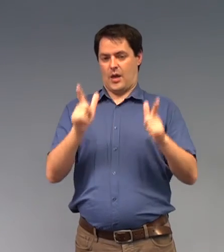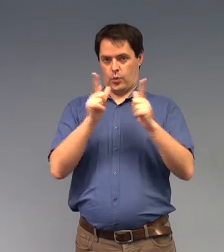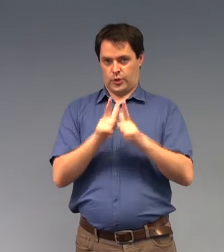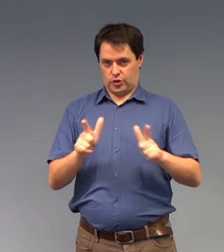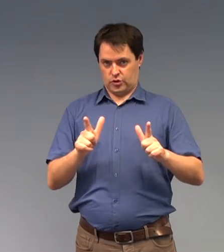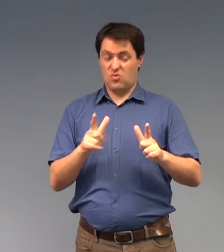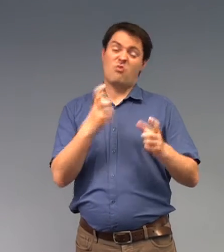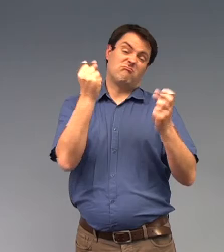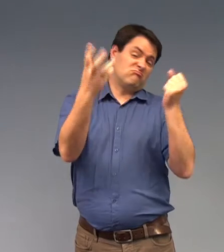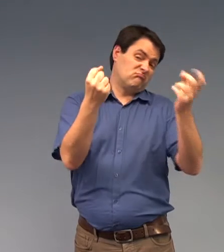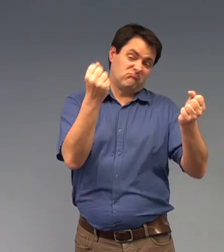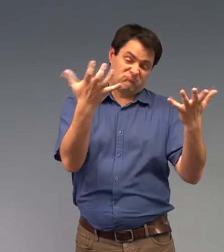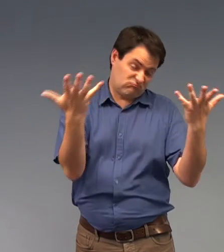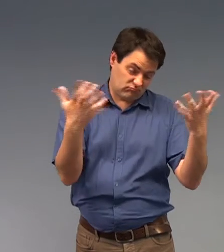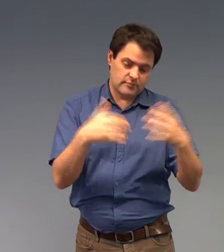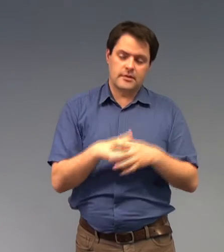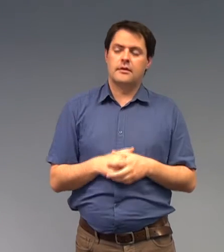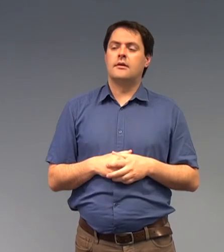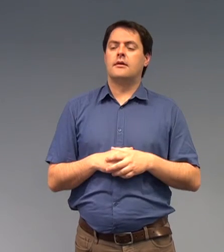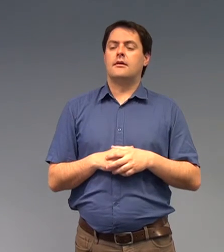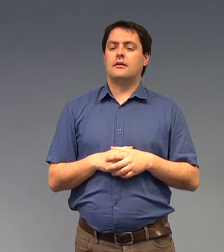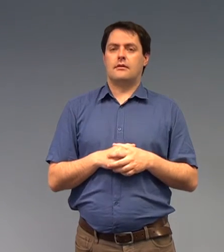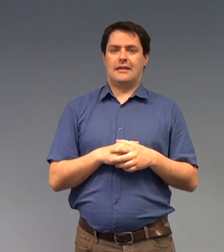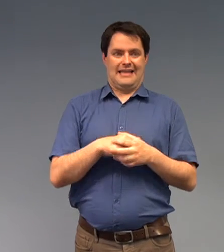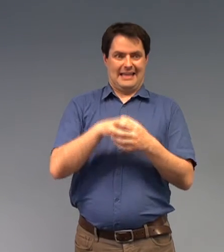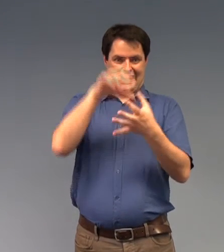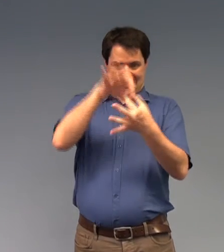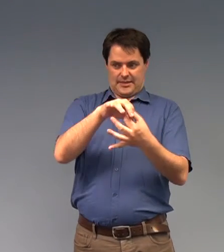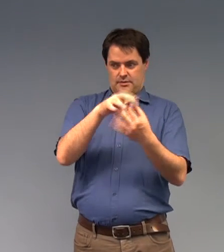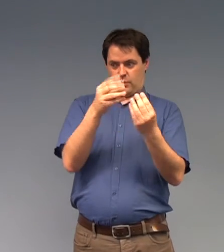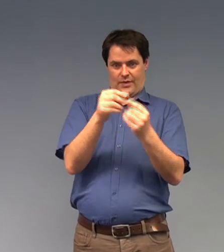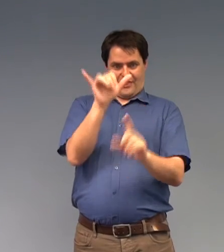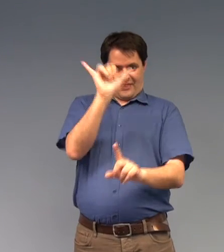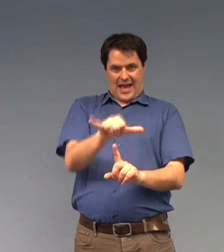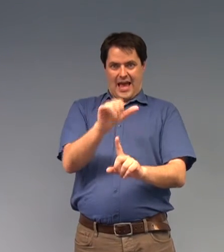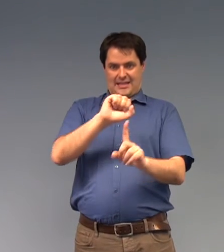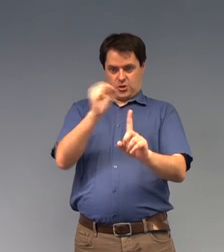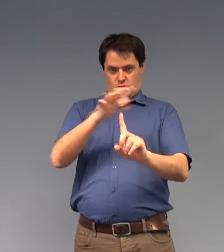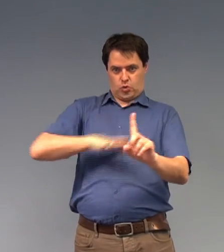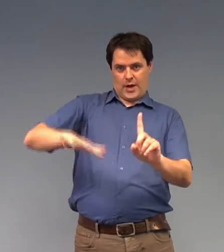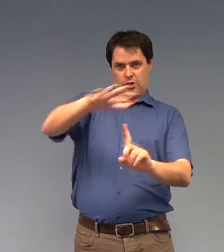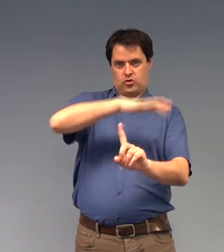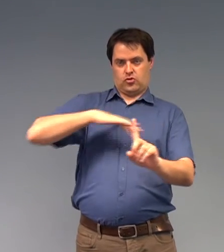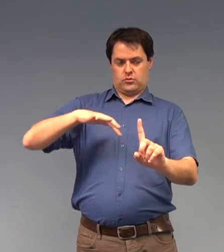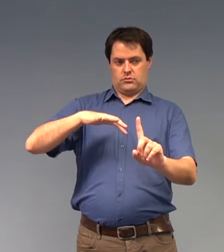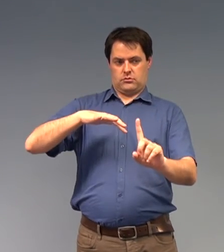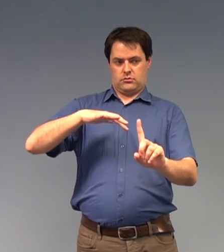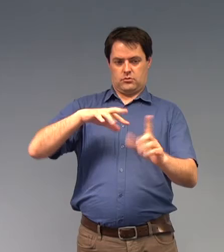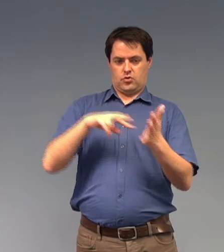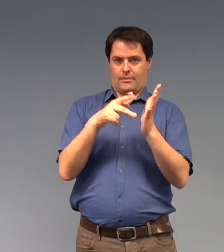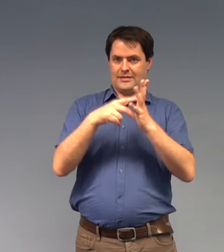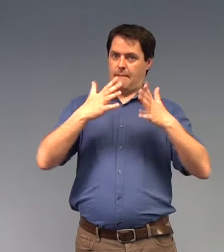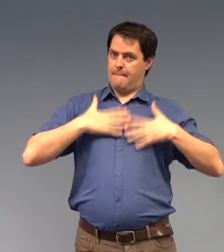into spoken language or into sign language within a context or within a situation.